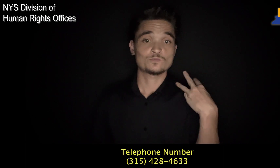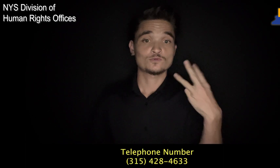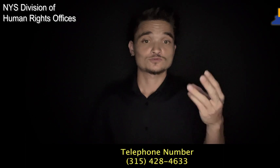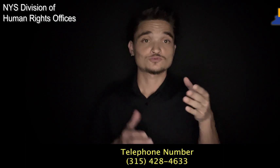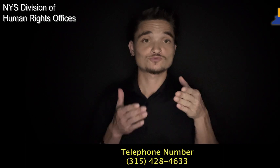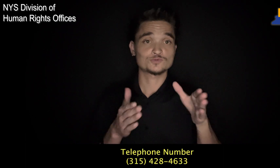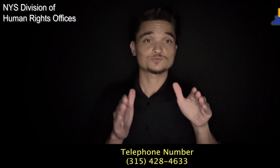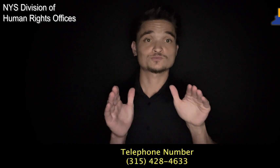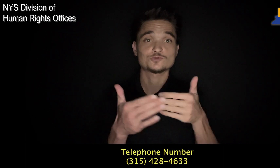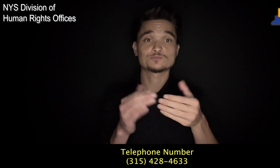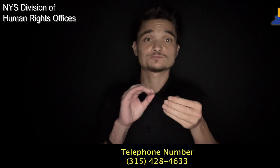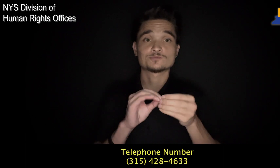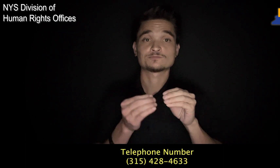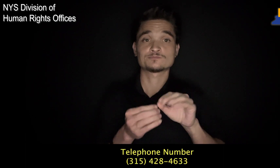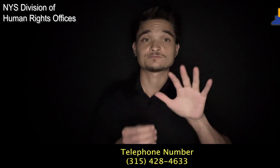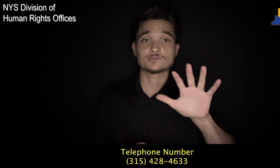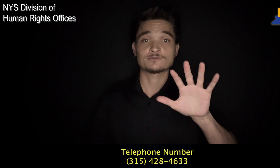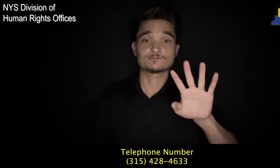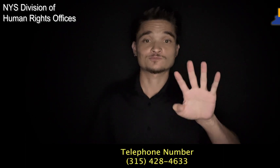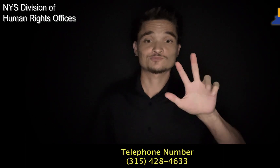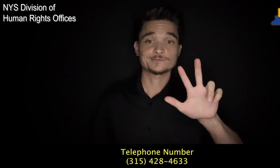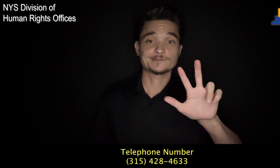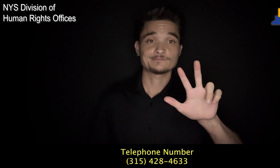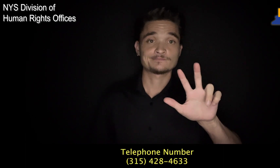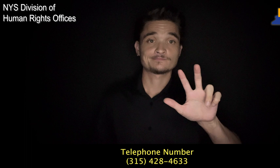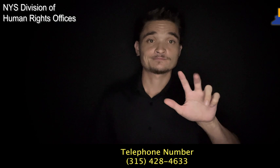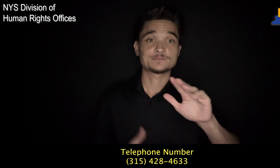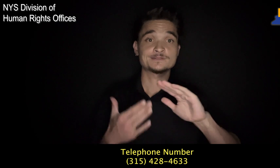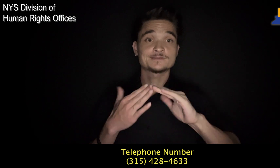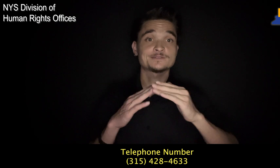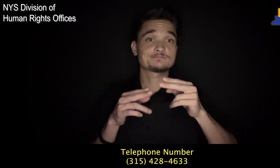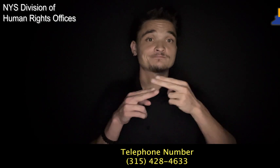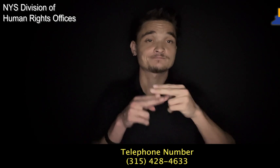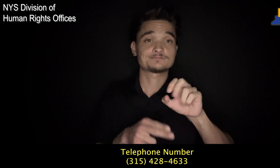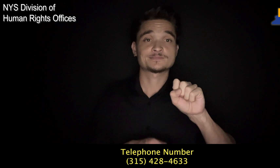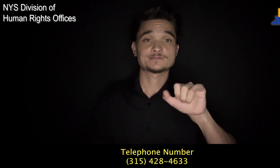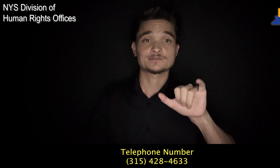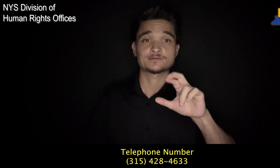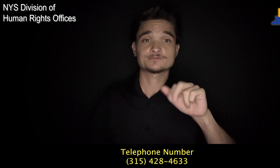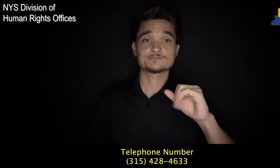Telephone Number (315) 428-4633